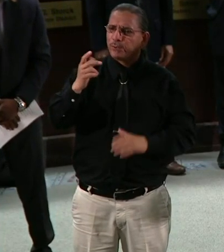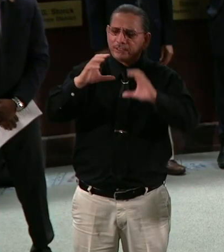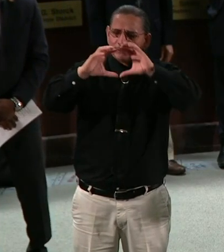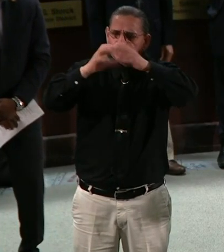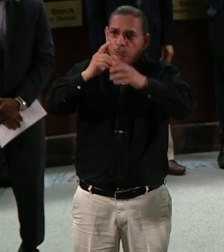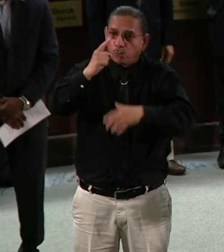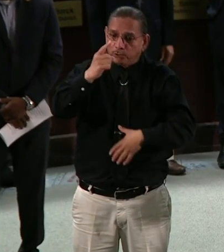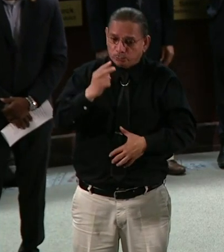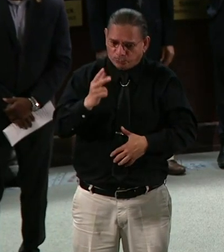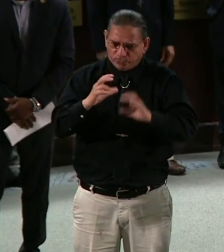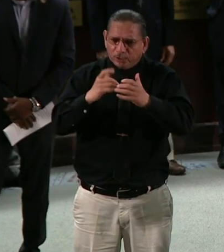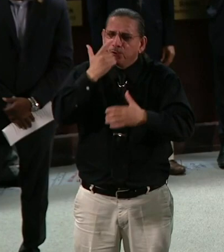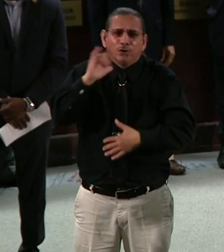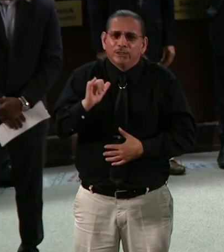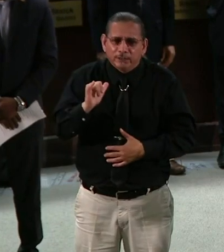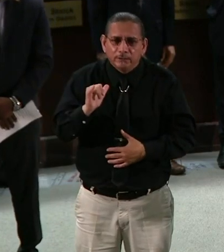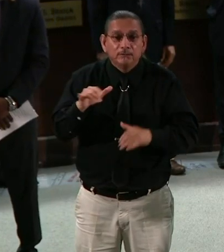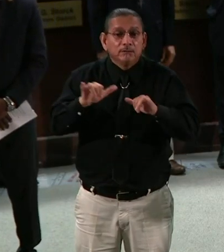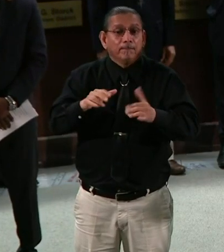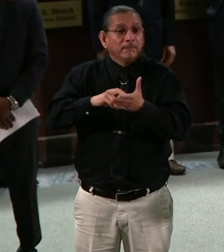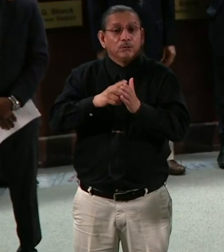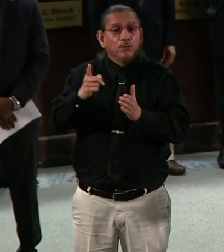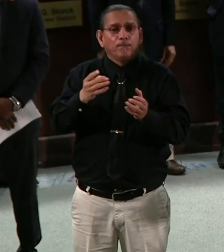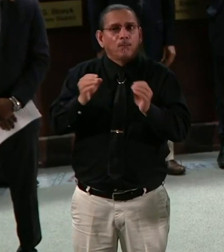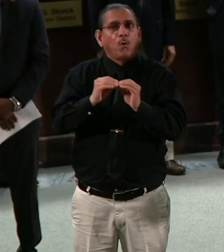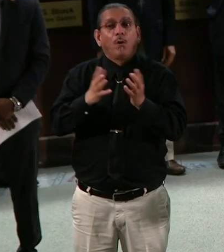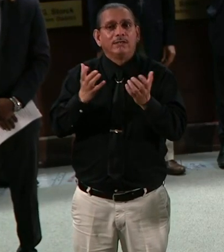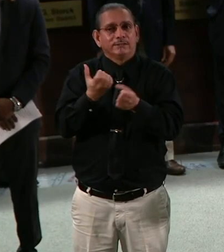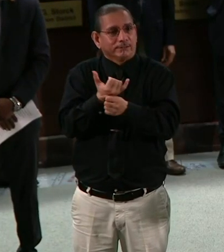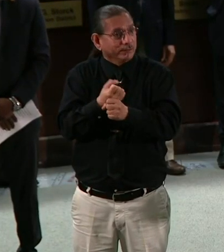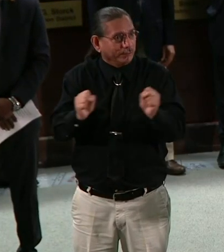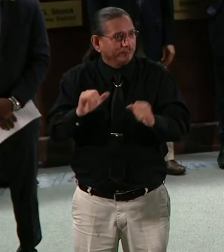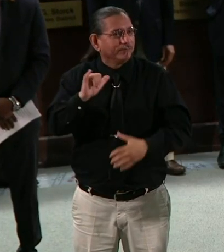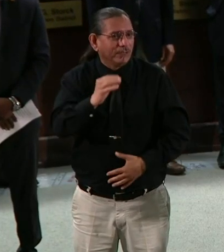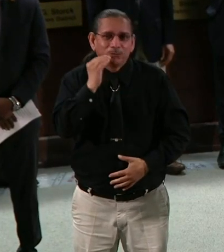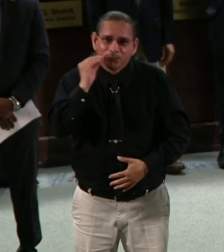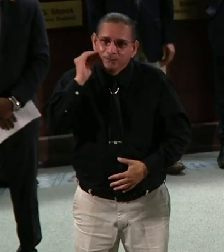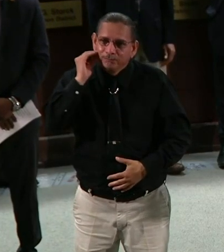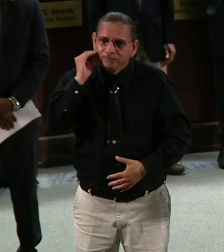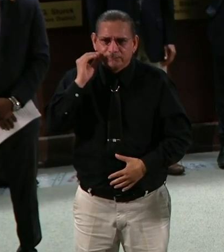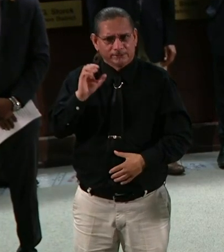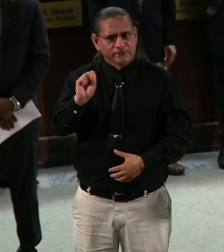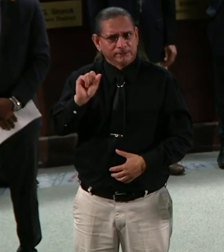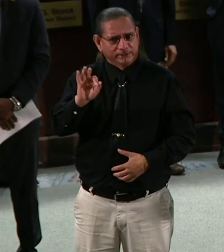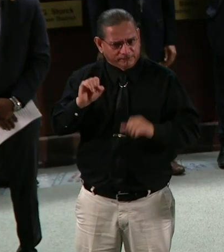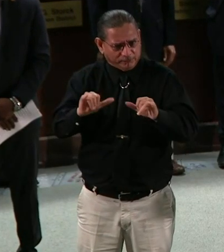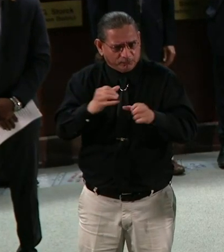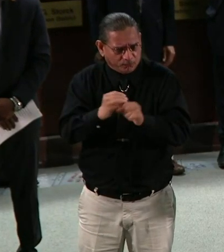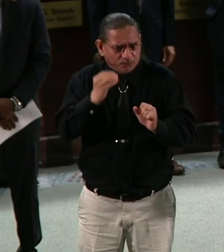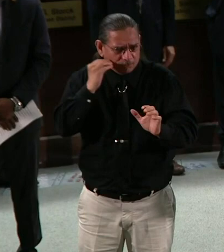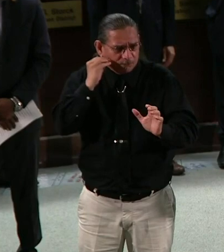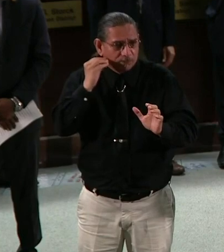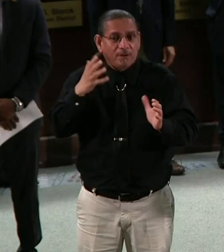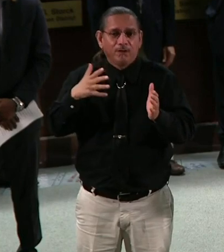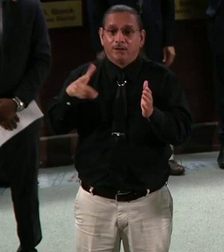WHEN WE DO MAKE THAT DECISION. IT'S STILL MANGER OF SAFER AT